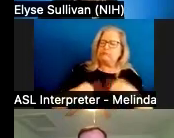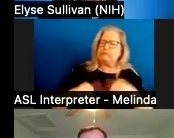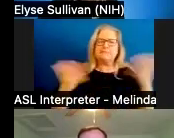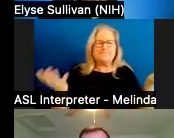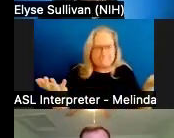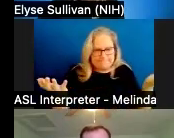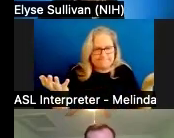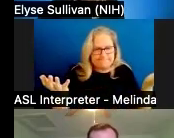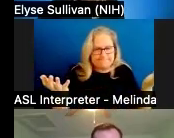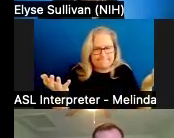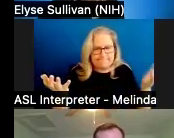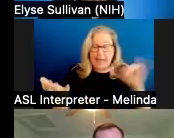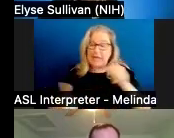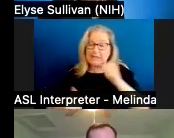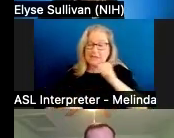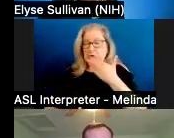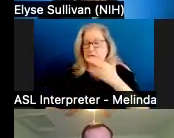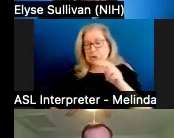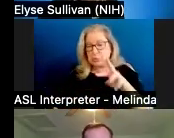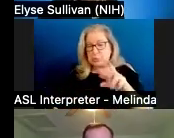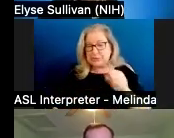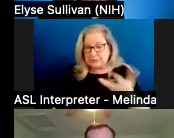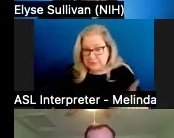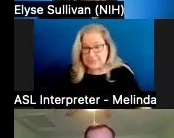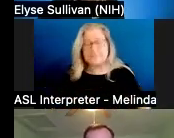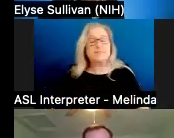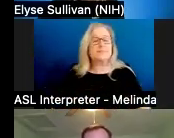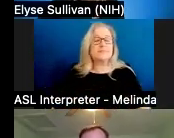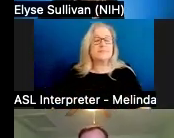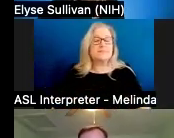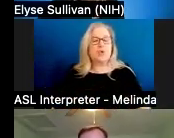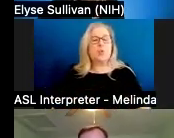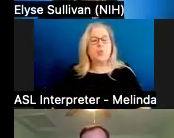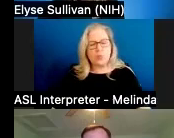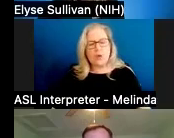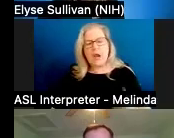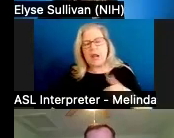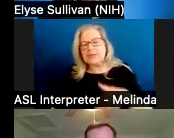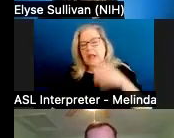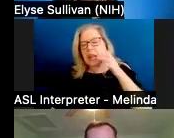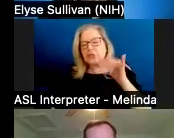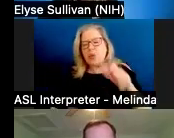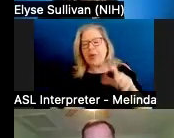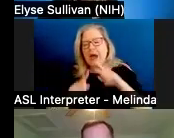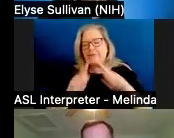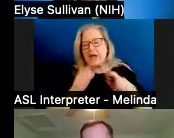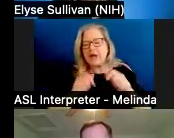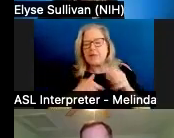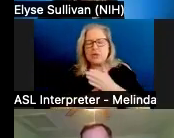So that's not good news. So all right. So let's listen into a conversation between the specialist and the Program Official,